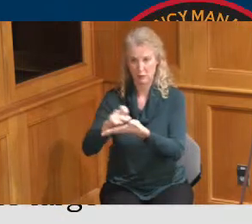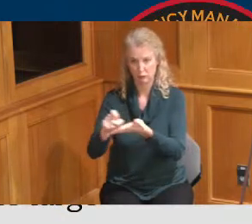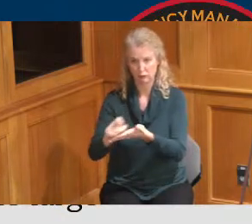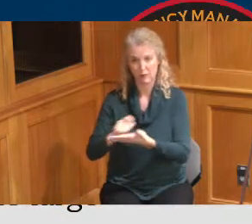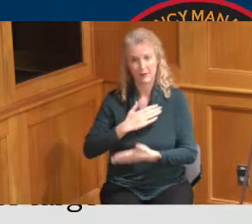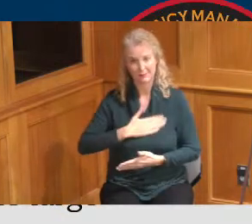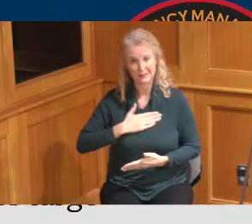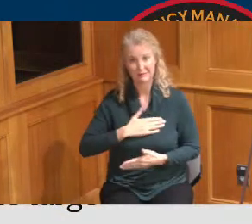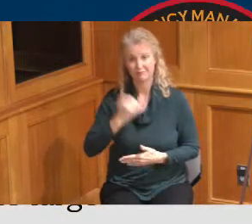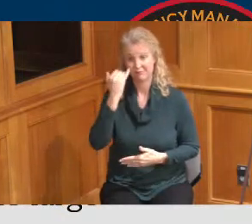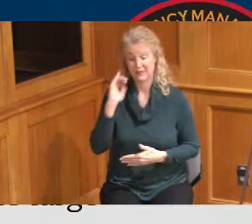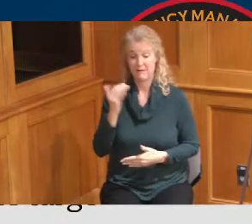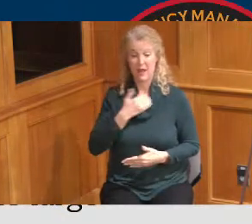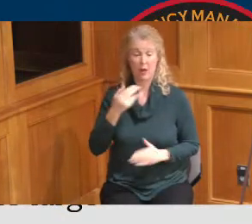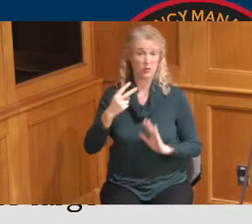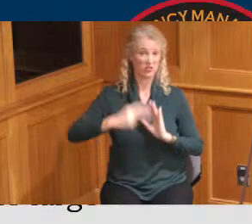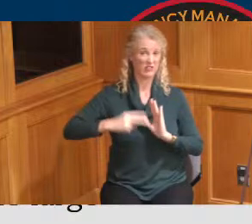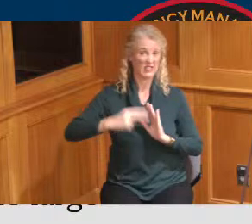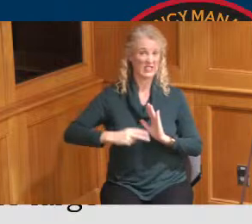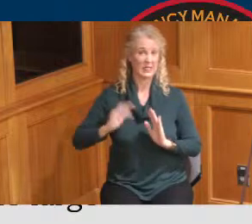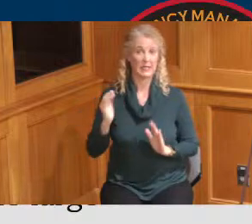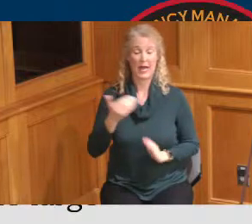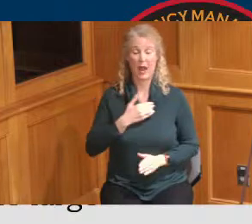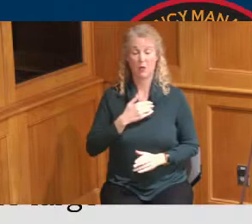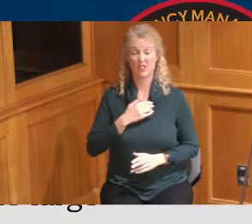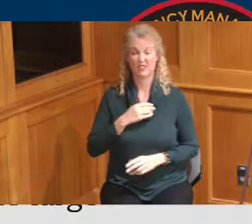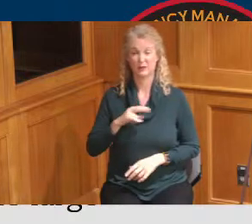you've seen ours it's probably about an inch and a half two inches thick theirs wouldn't